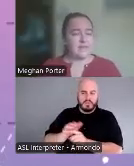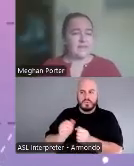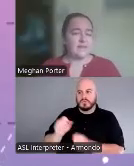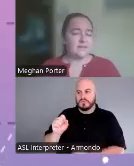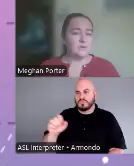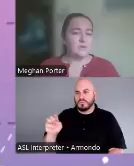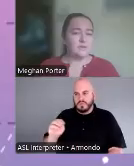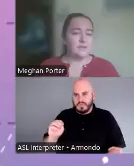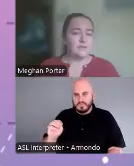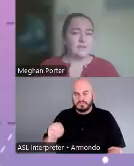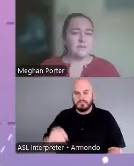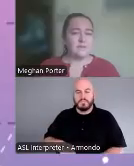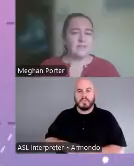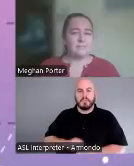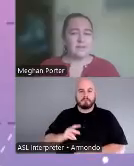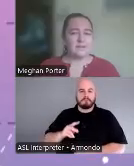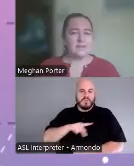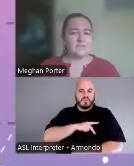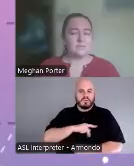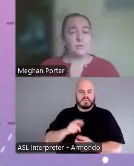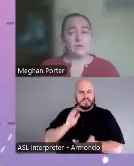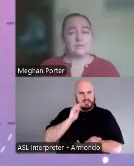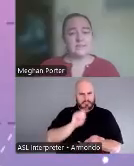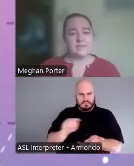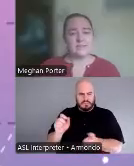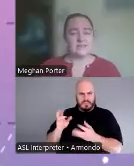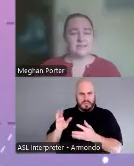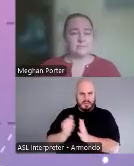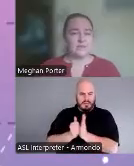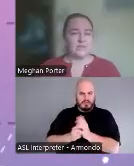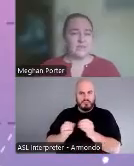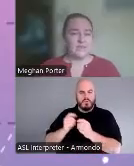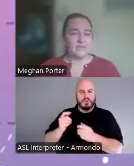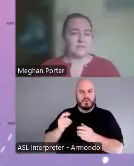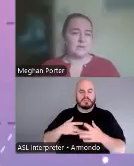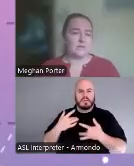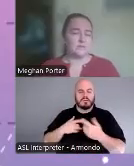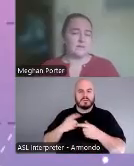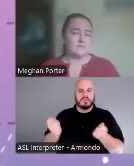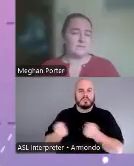And anecdotally, it appeared that many accounts were more excited to celebrate the ADA in 2024